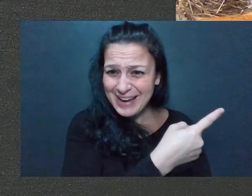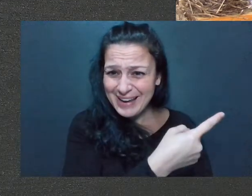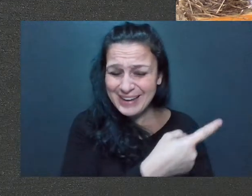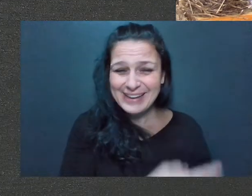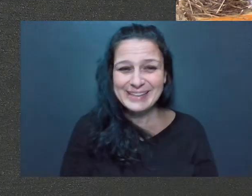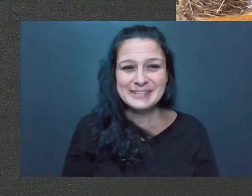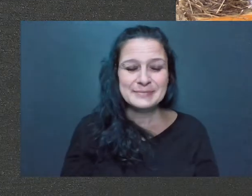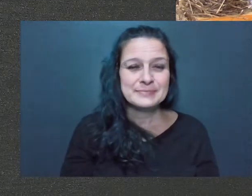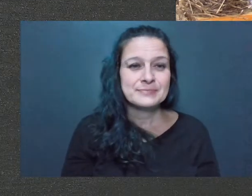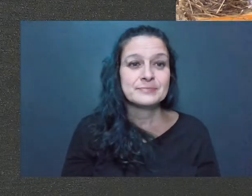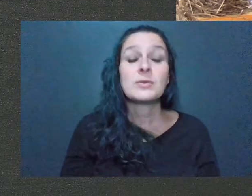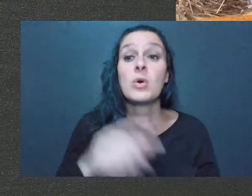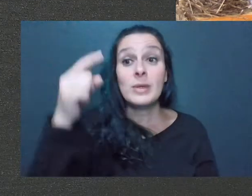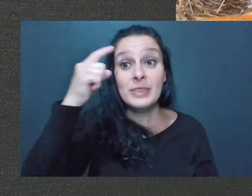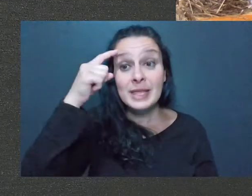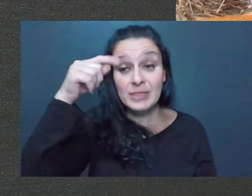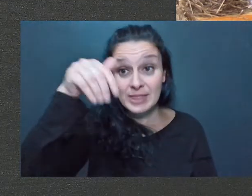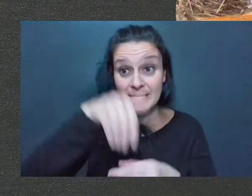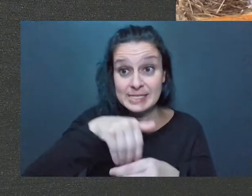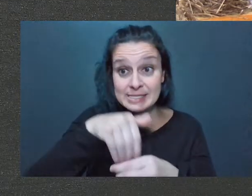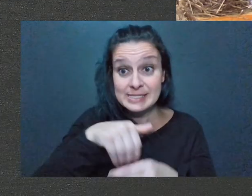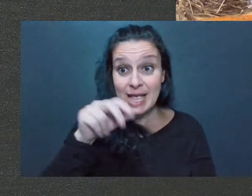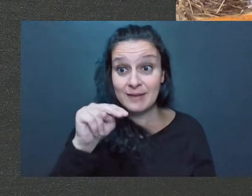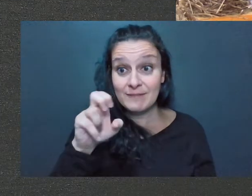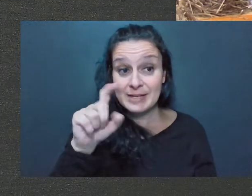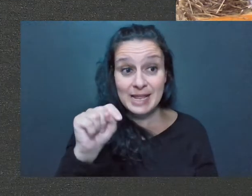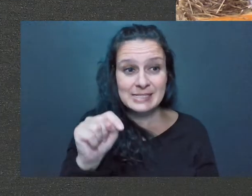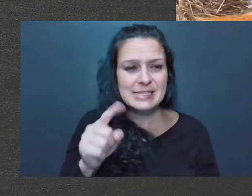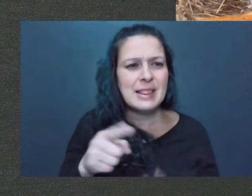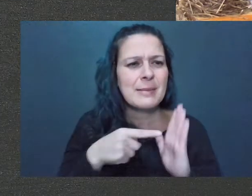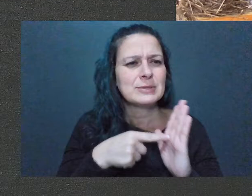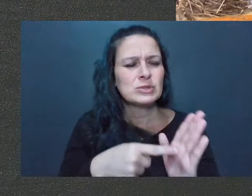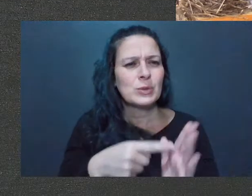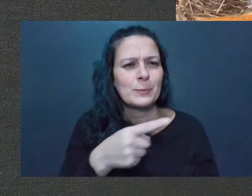But then I was thinking the inside of the nest, let me show you,